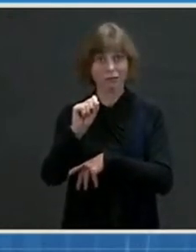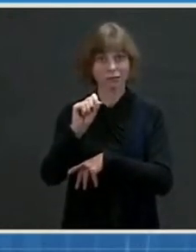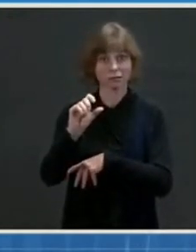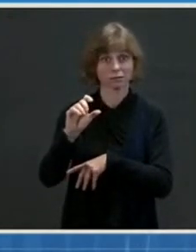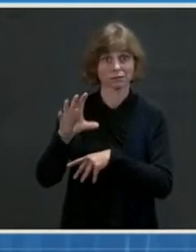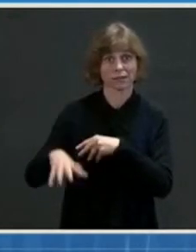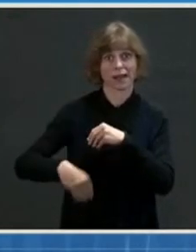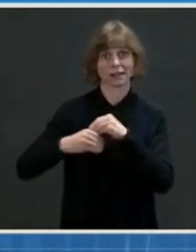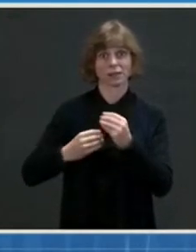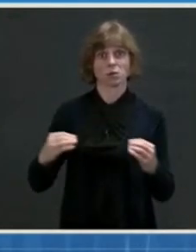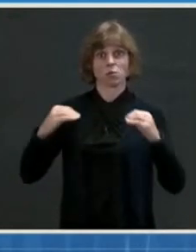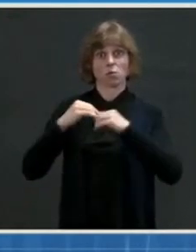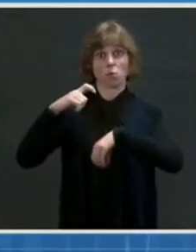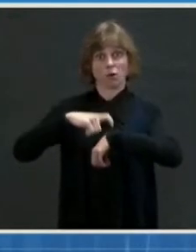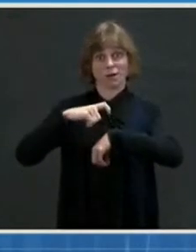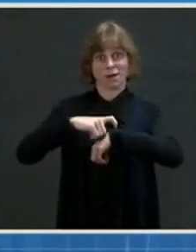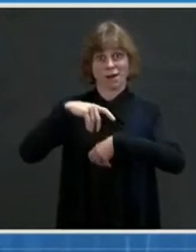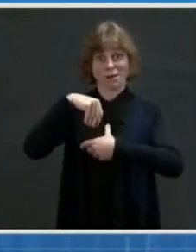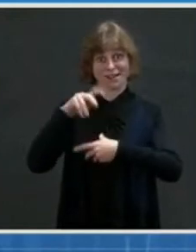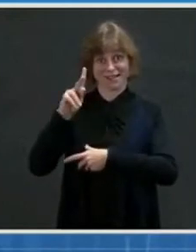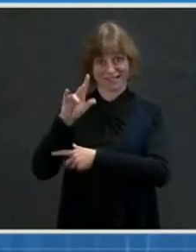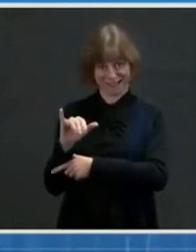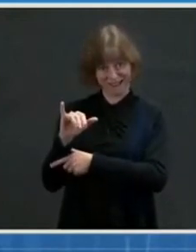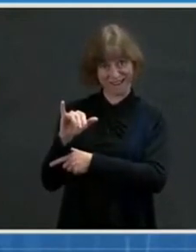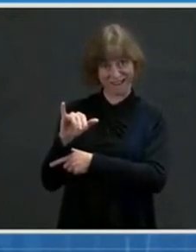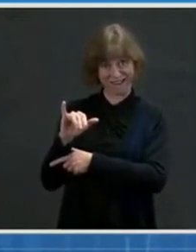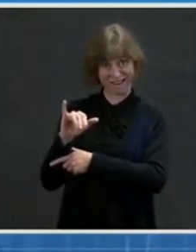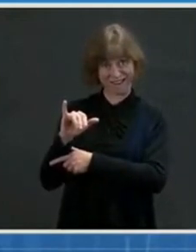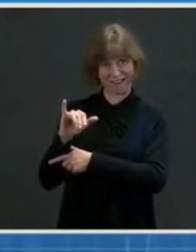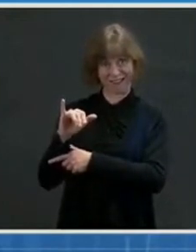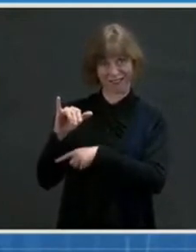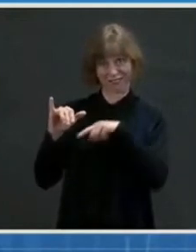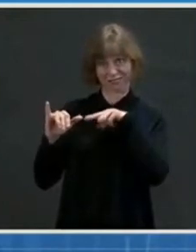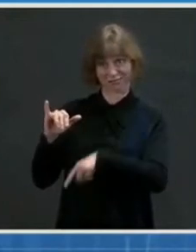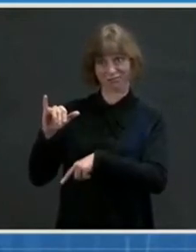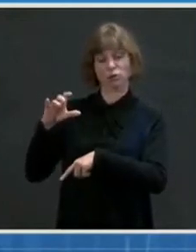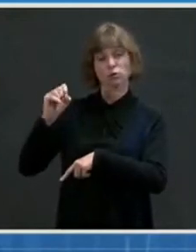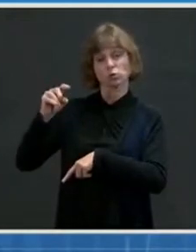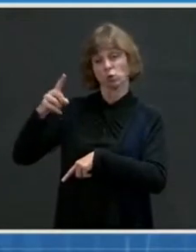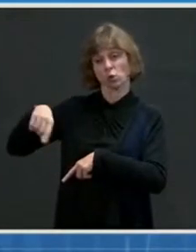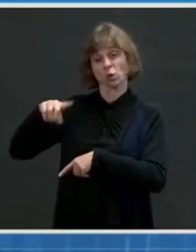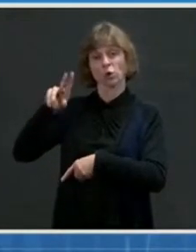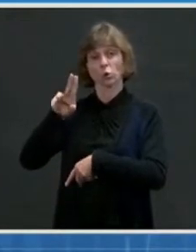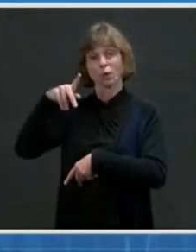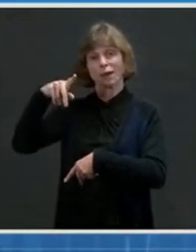TRANSIT DEADLINE. AND SUNDAY, UPS EXTENDED ITS ON SITE TRAILER TIME AT THE